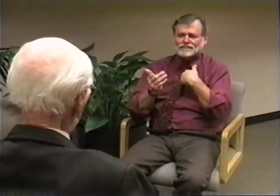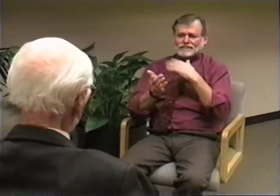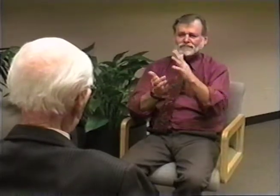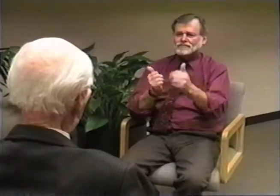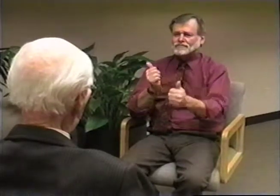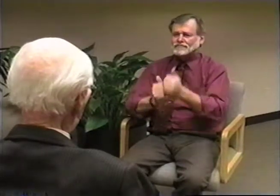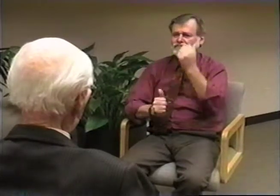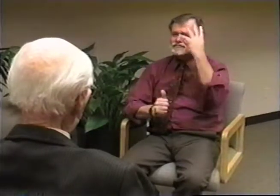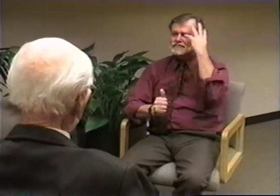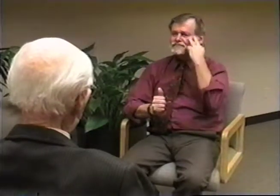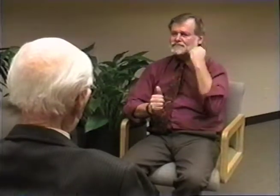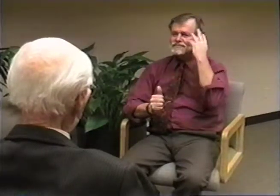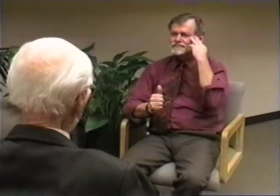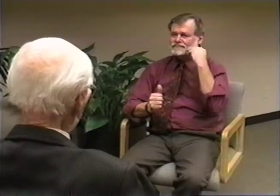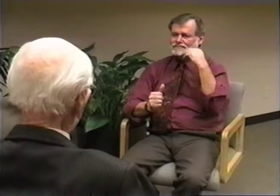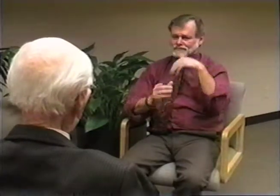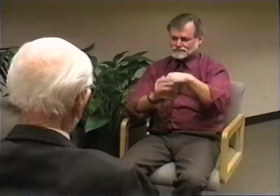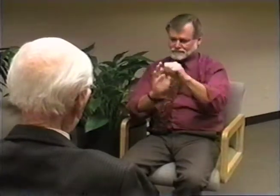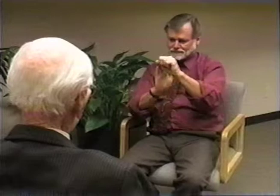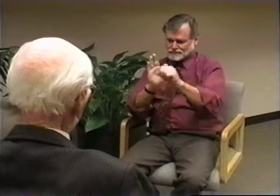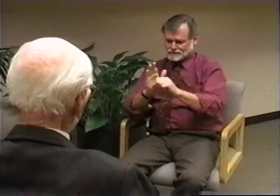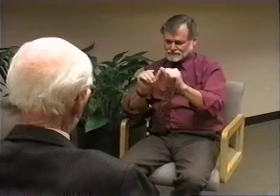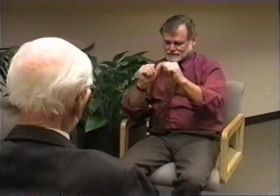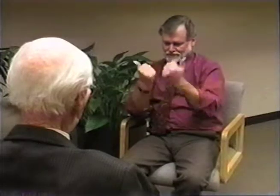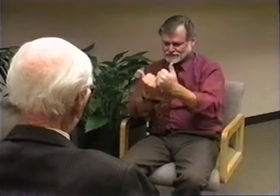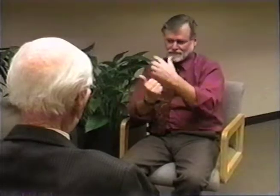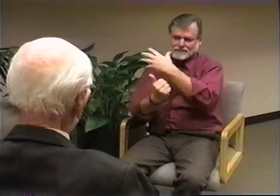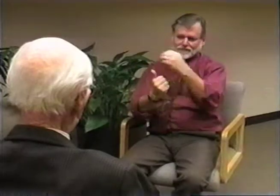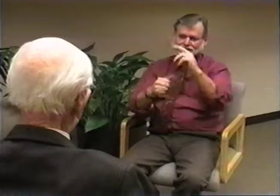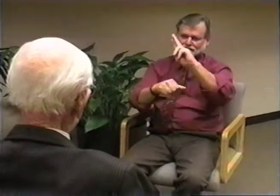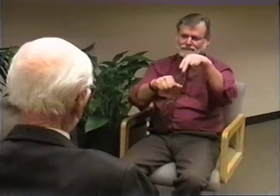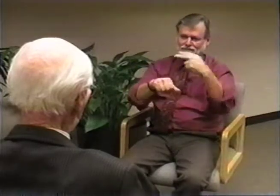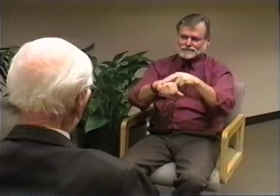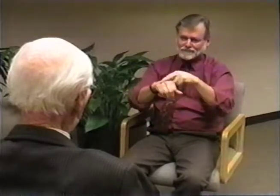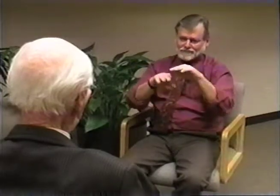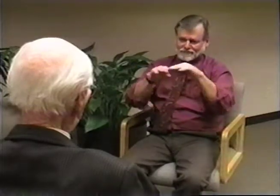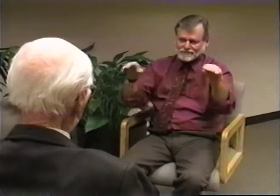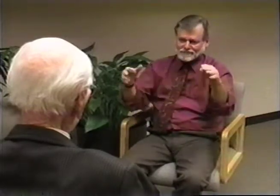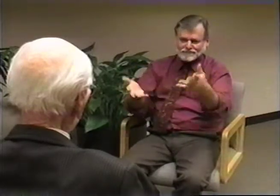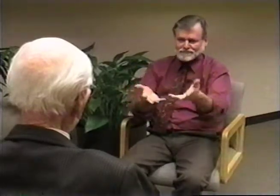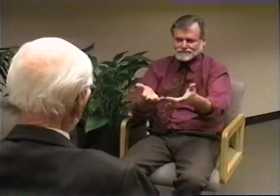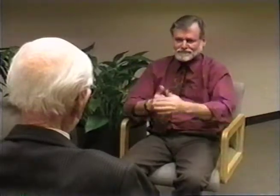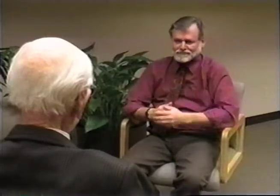Can you tell me a little bit about your experiences